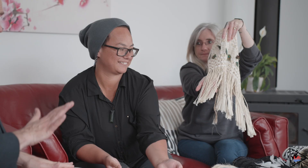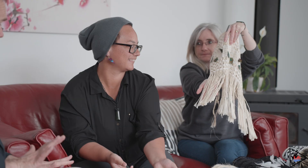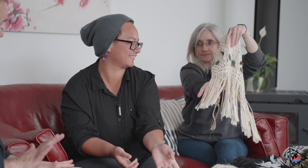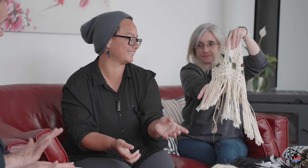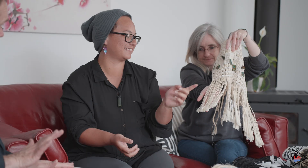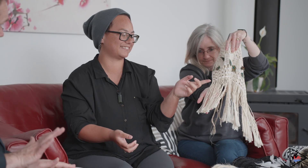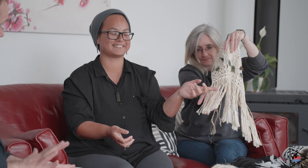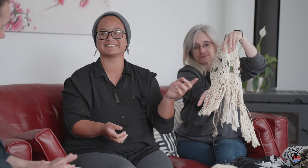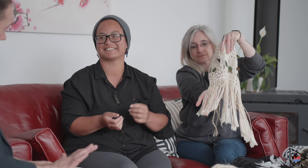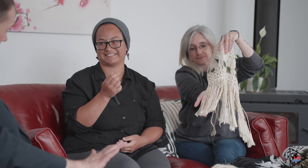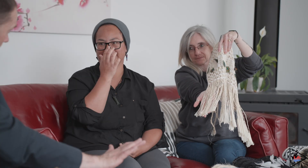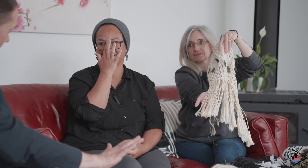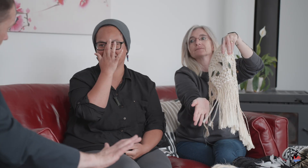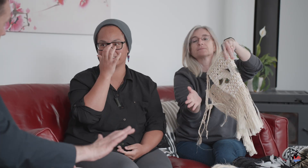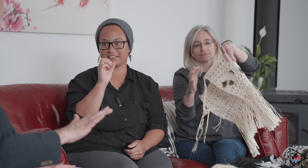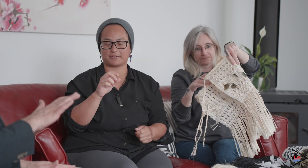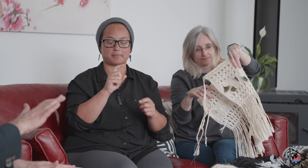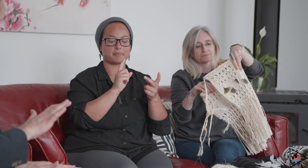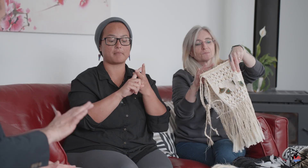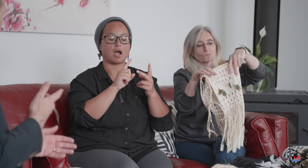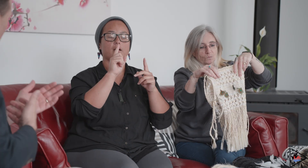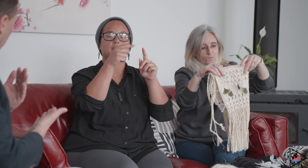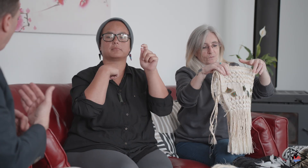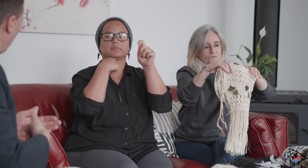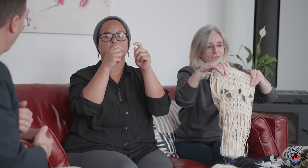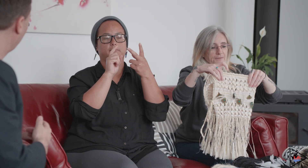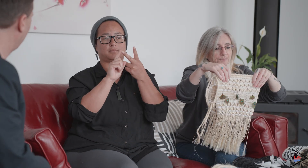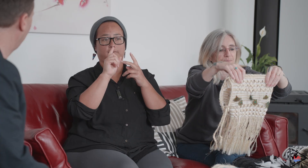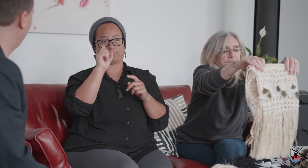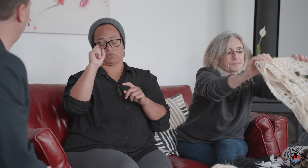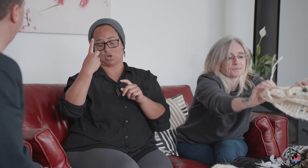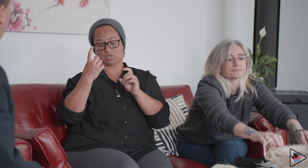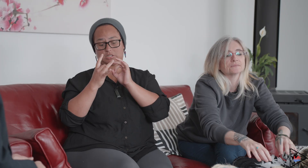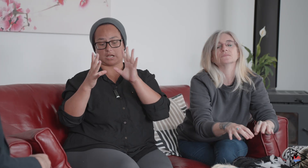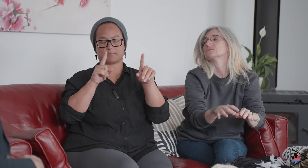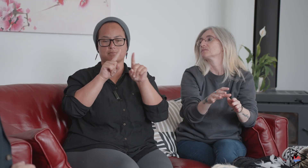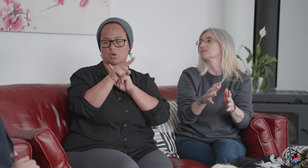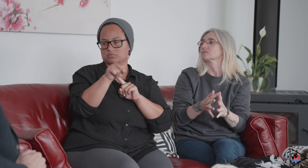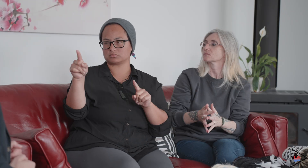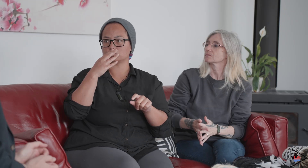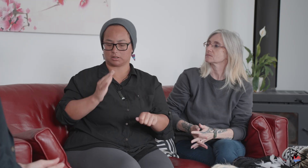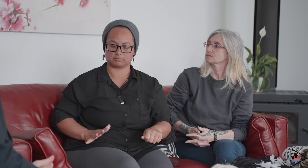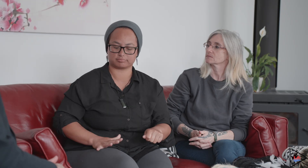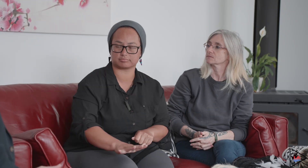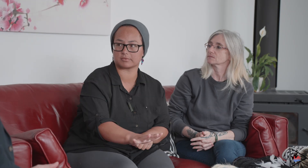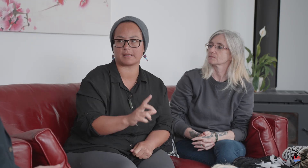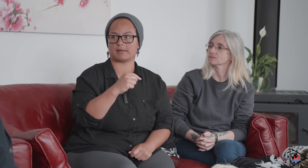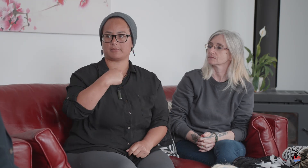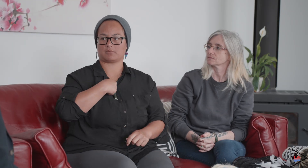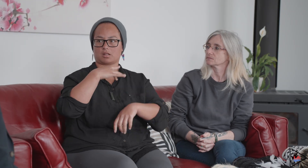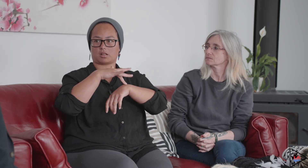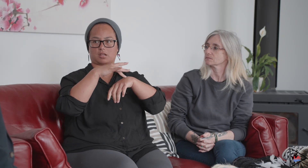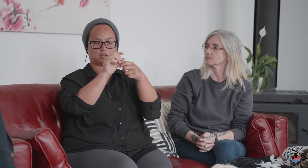Yeah. Like this. Okay. So, you know, most people will use their palm and roll on a table or